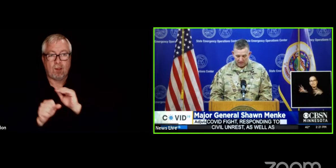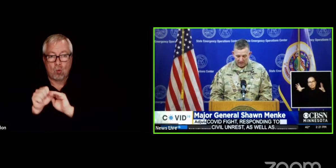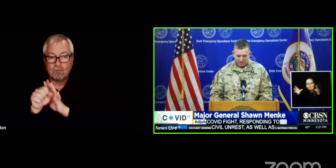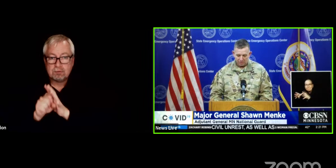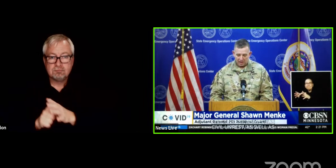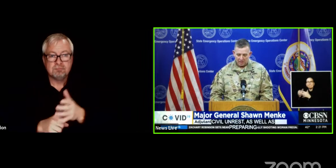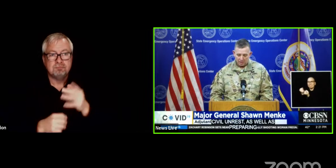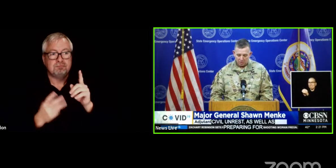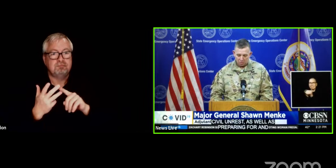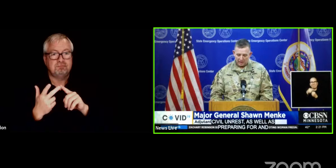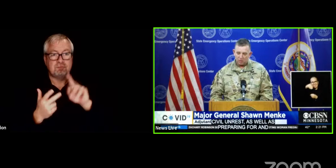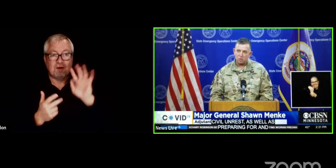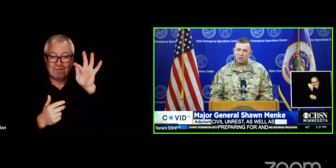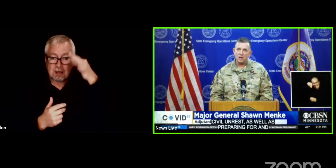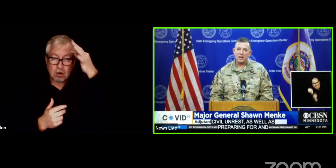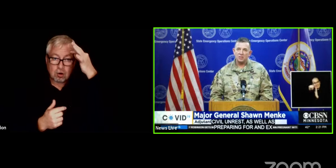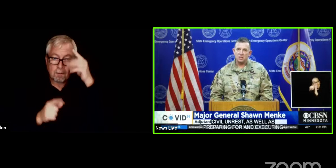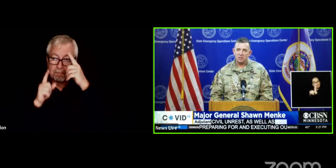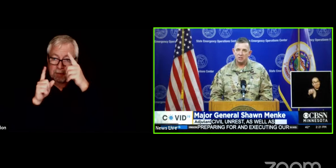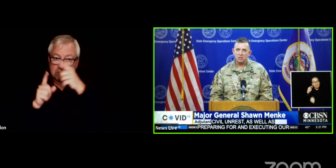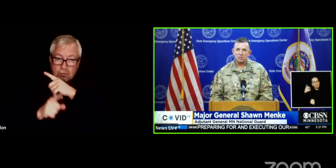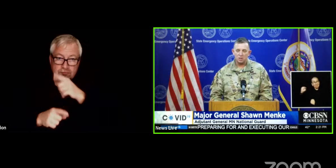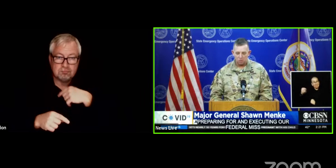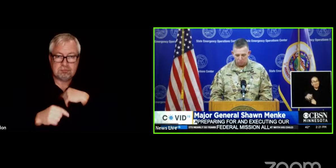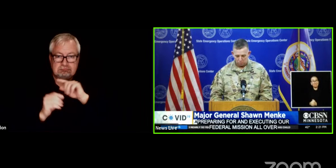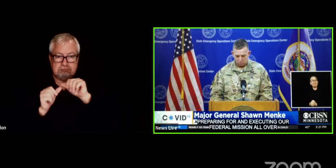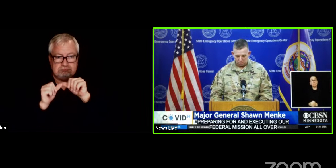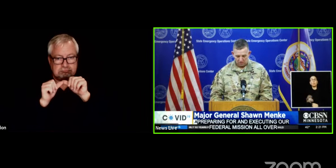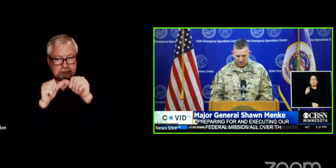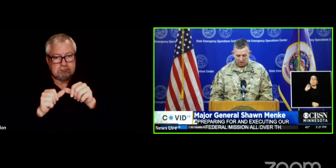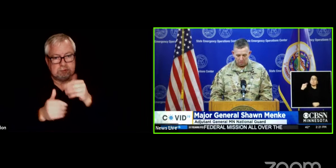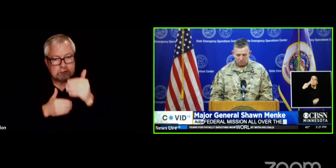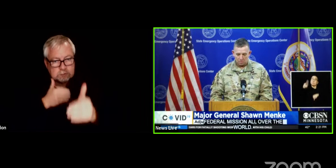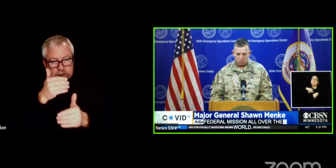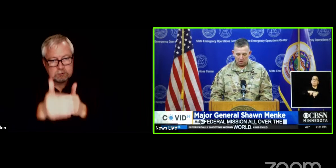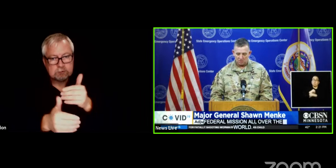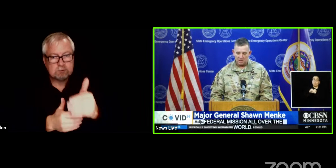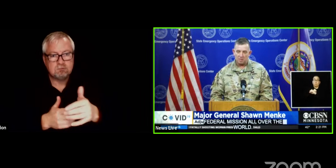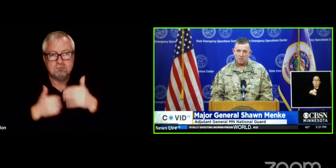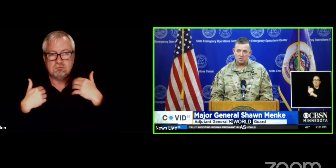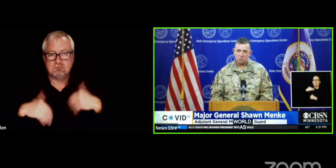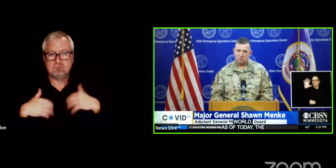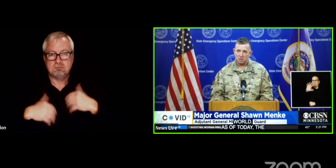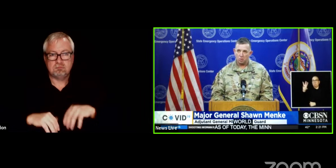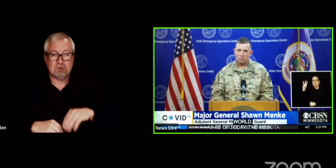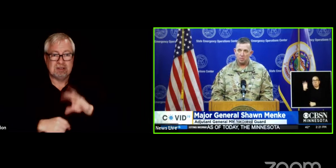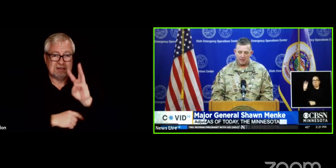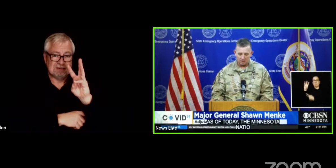AS OF TODAY, THE MINNESOTA NATIONAL GUARD HAS NEARLY 600 SOLDIERS AND AIRMEN SUPPORTING THE STATE OF MINNESOTA IN THE COVID BATTLE.